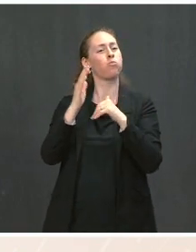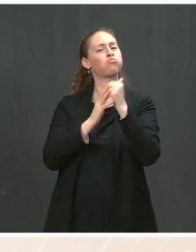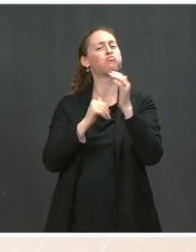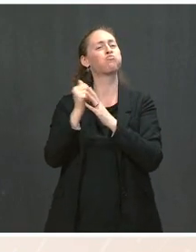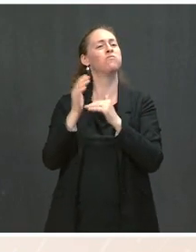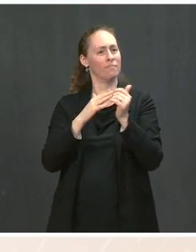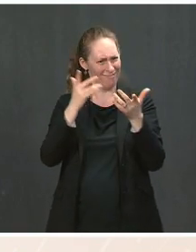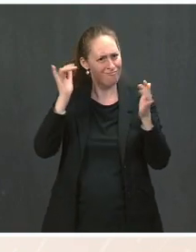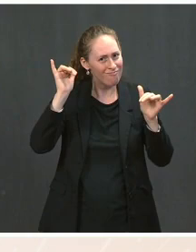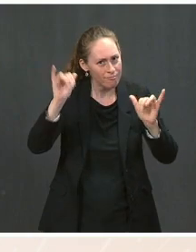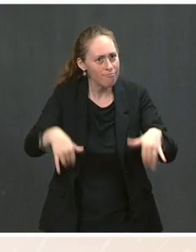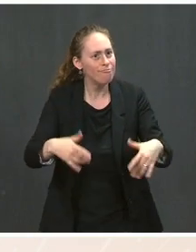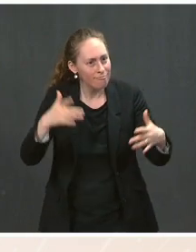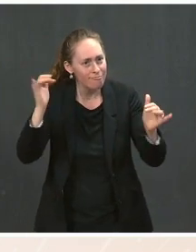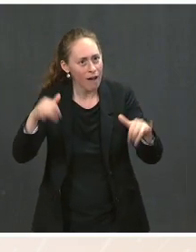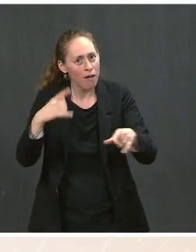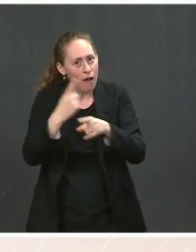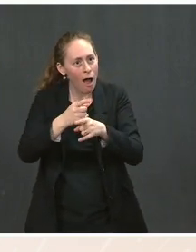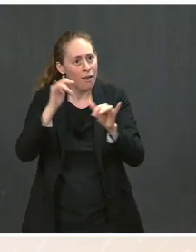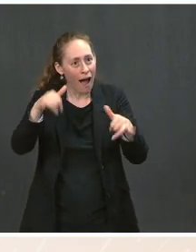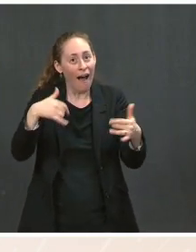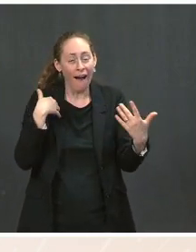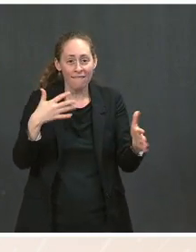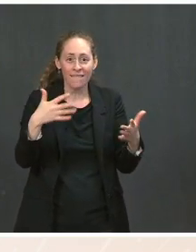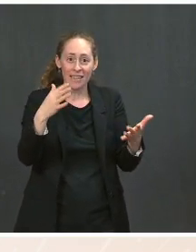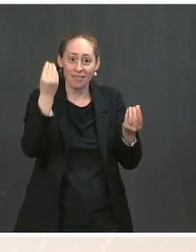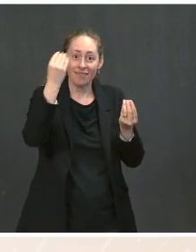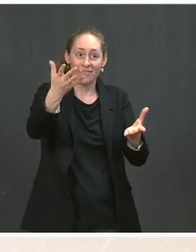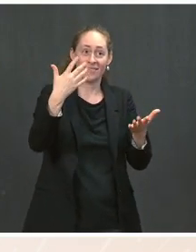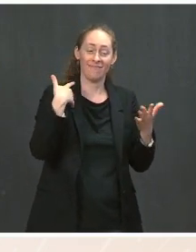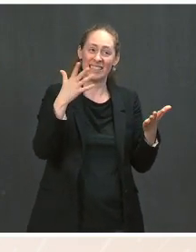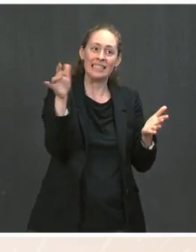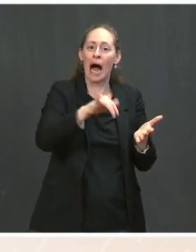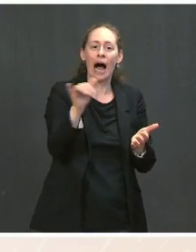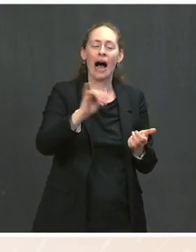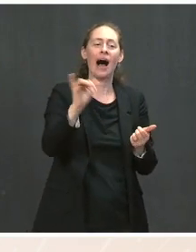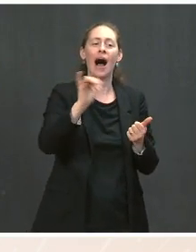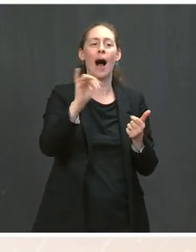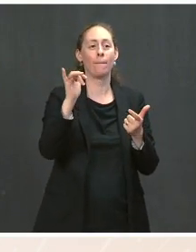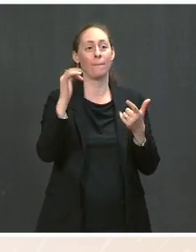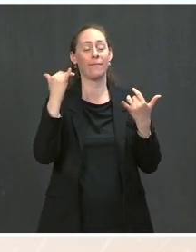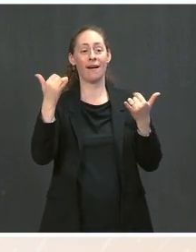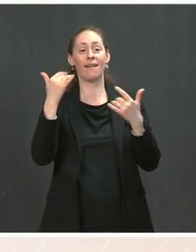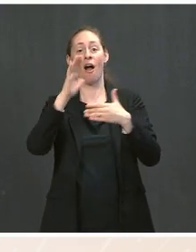I -- so what I'm conveying is they were not measuring the same thing, which is, I think, important for people to understand.